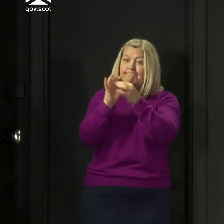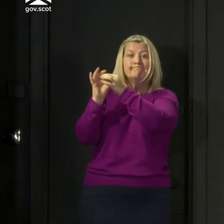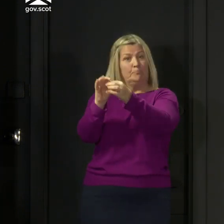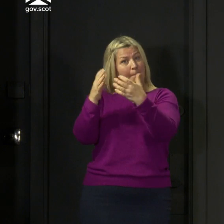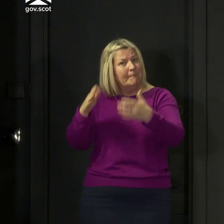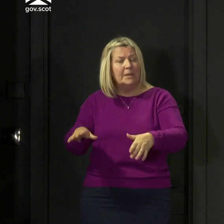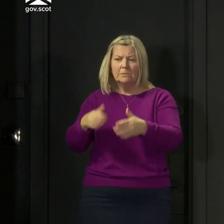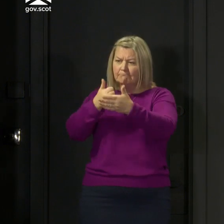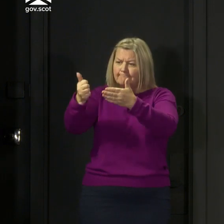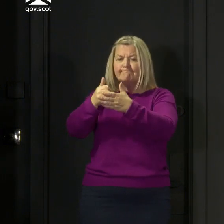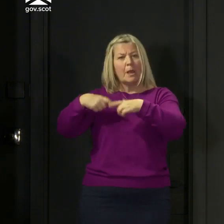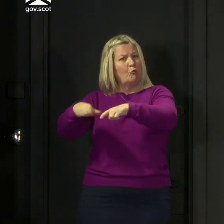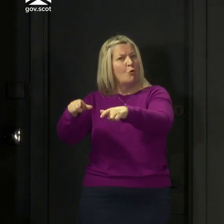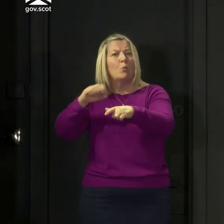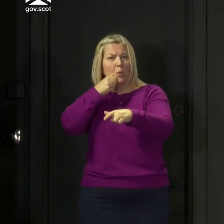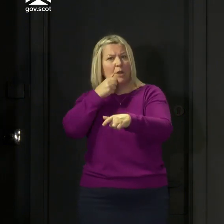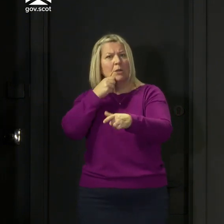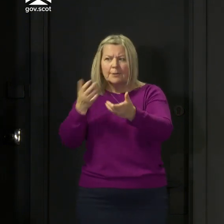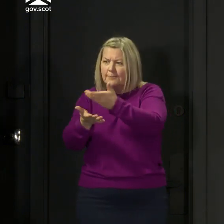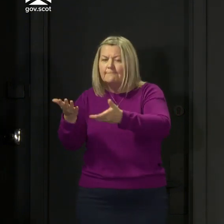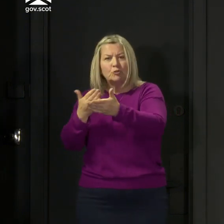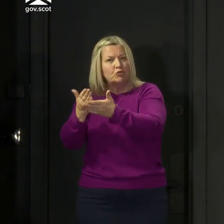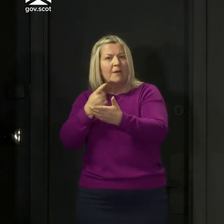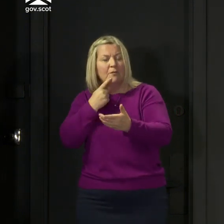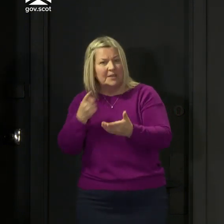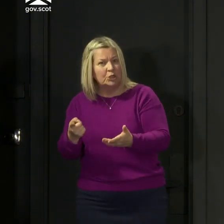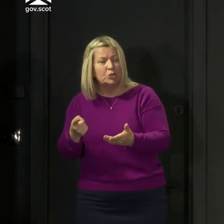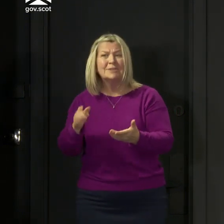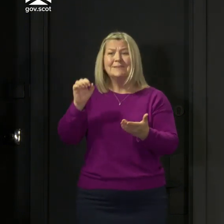acceptance, that the evidence might put us all onto slightly different timelines, which